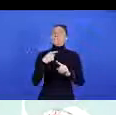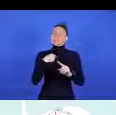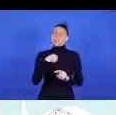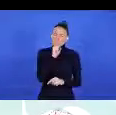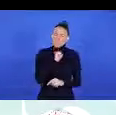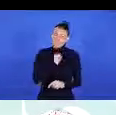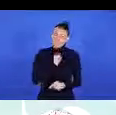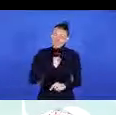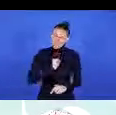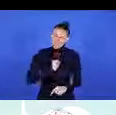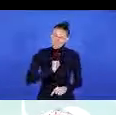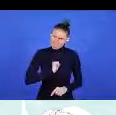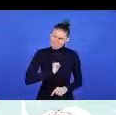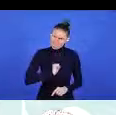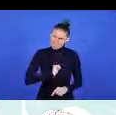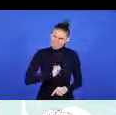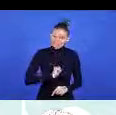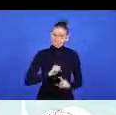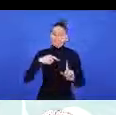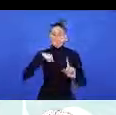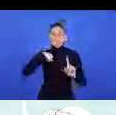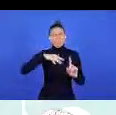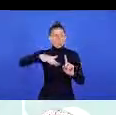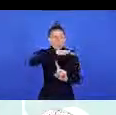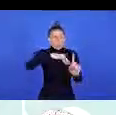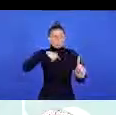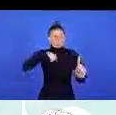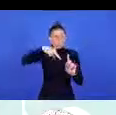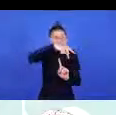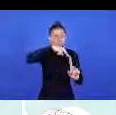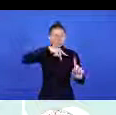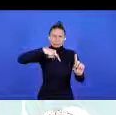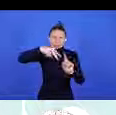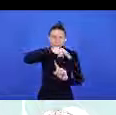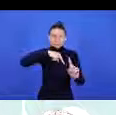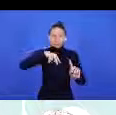12 to 14 hours a day. The sound of the environment were unfamiliar and